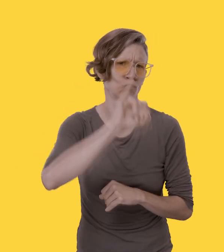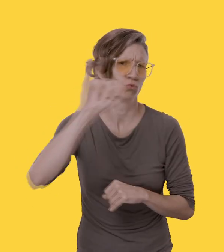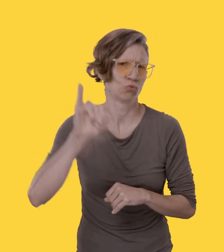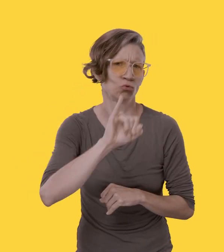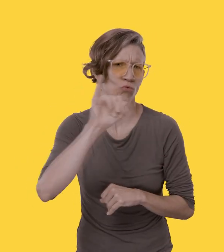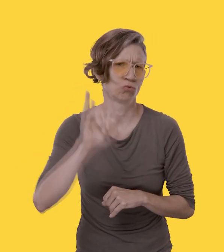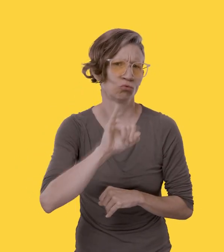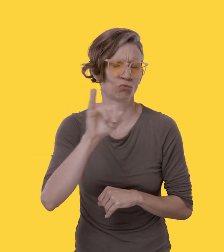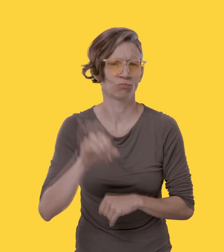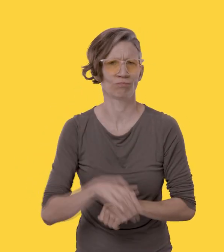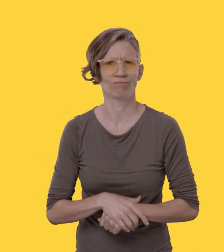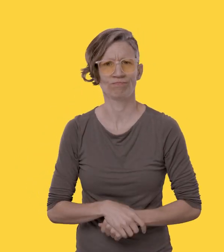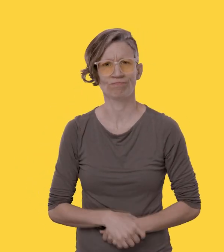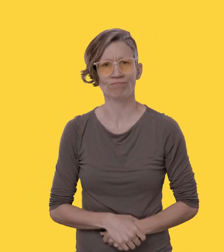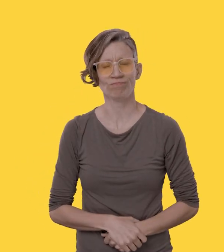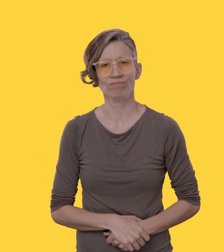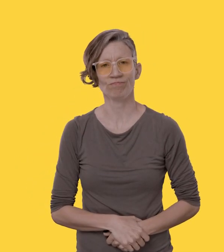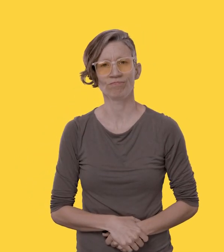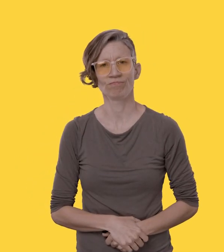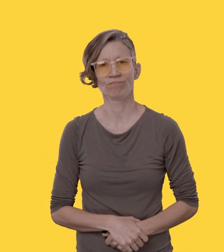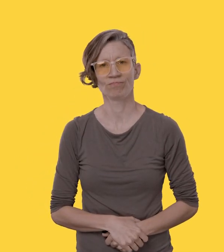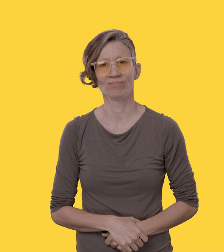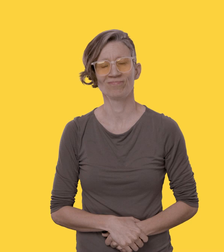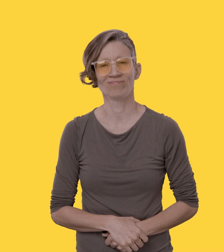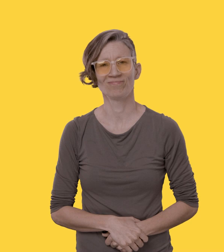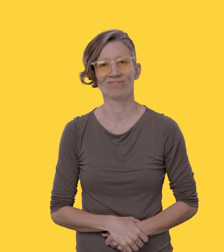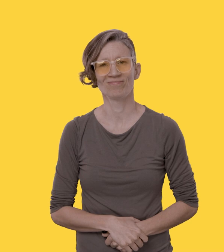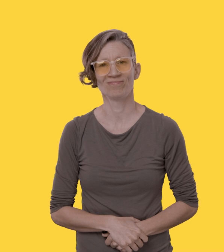something that really takes medical decision making. We will bill your insurance for that.